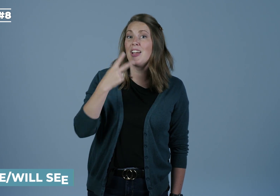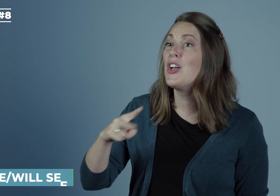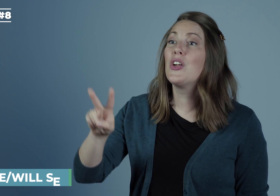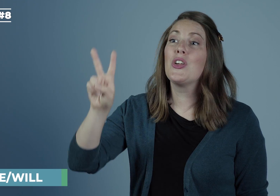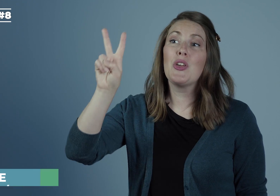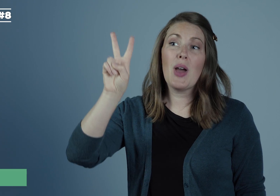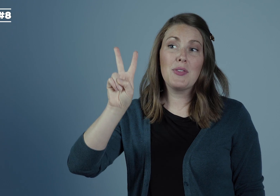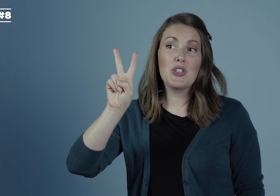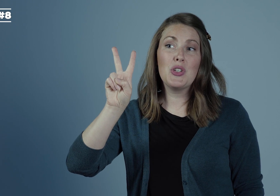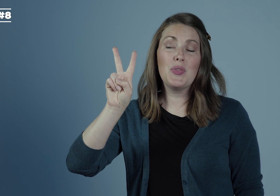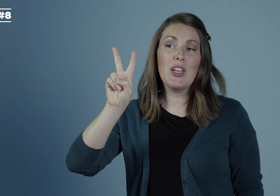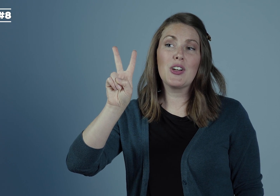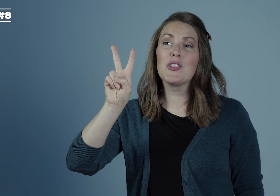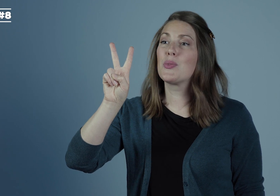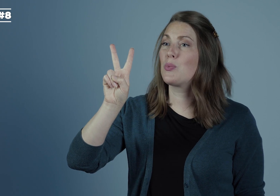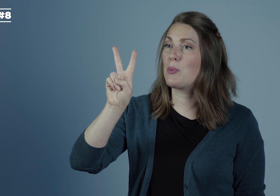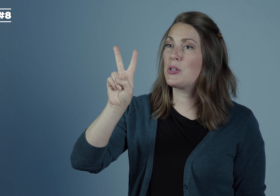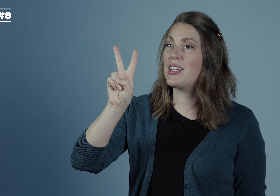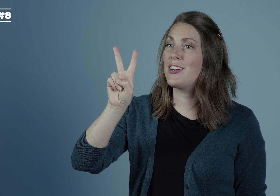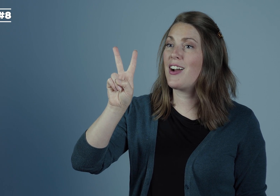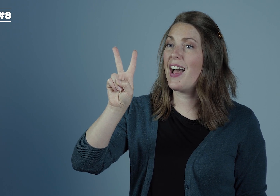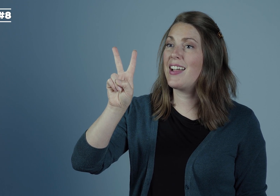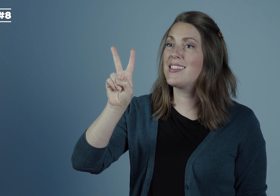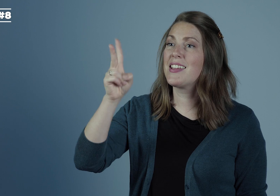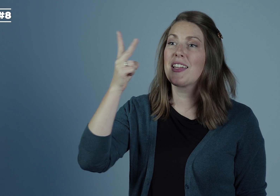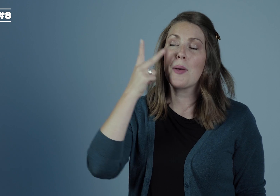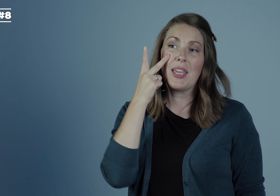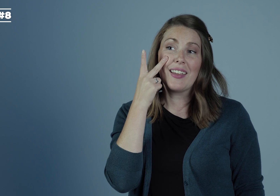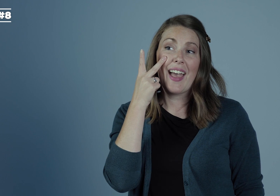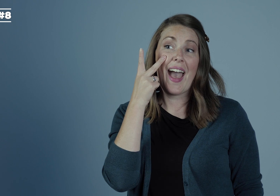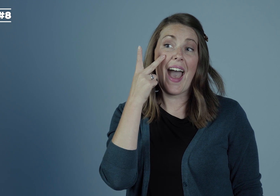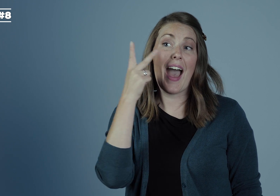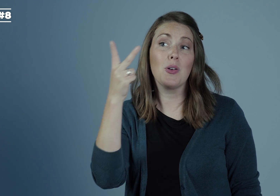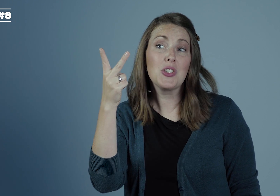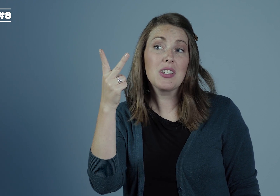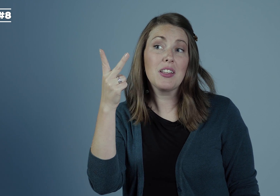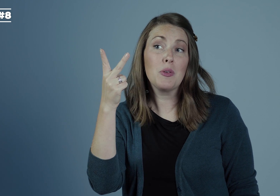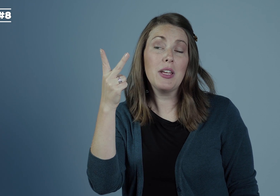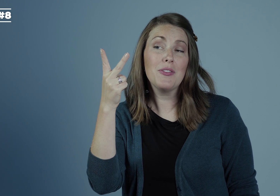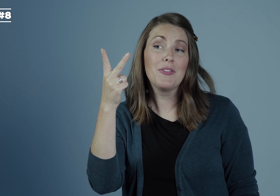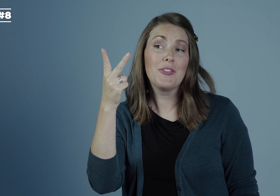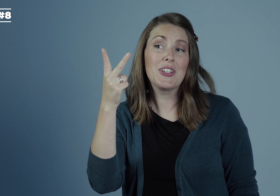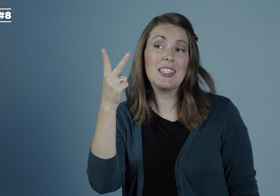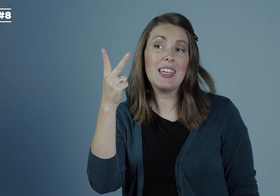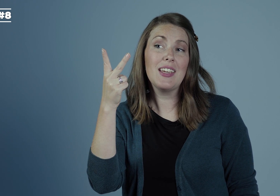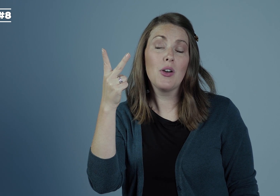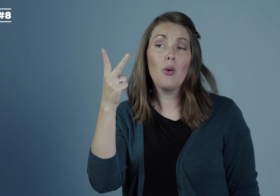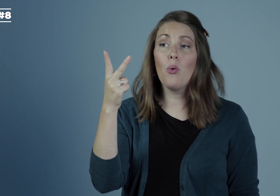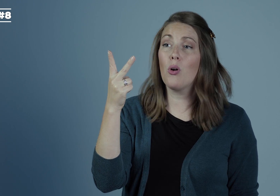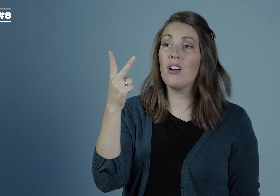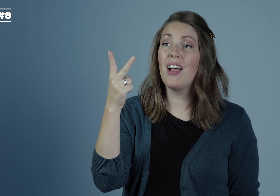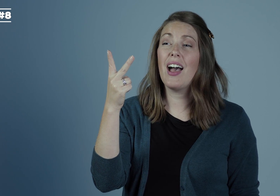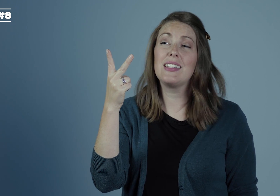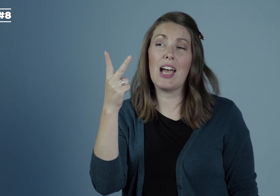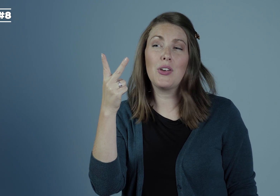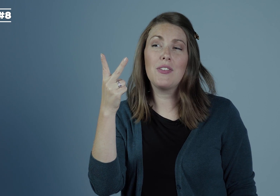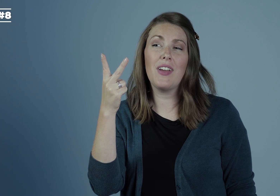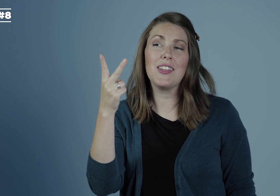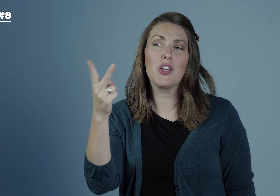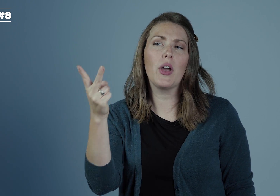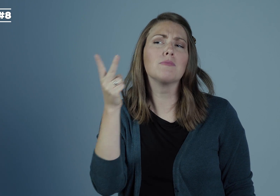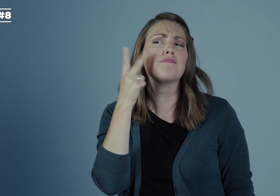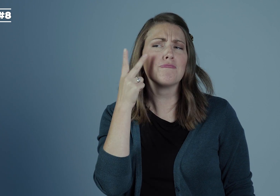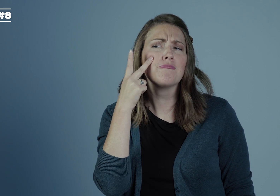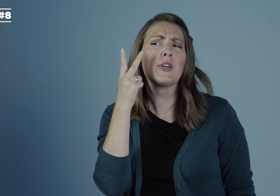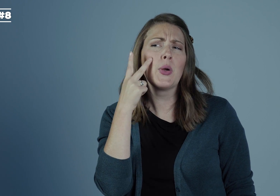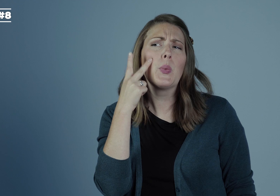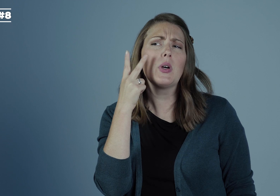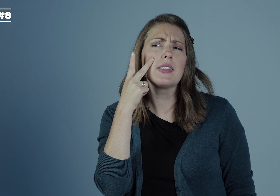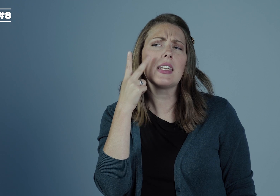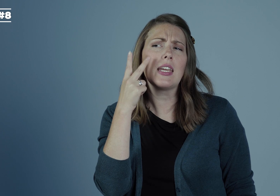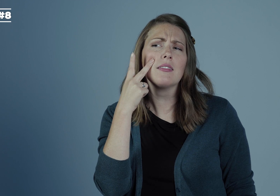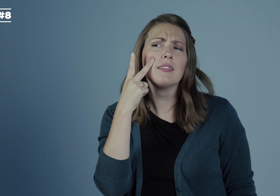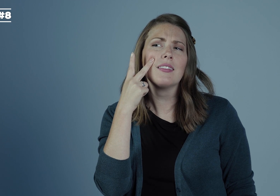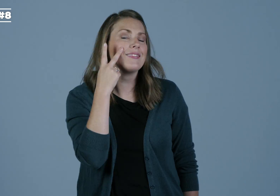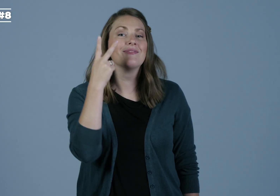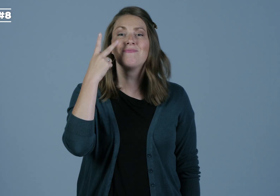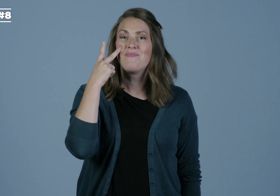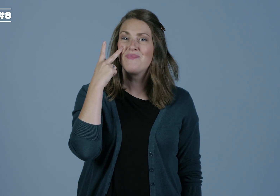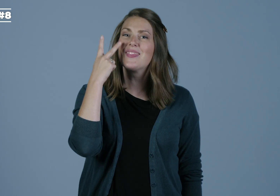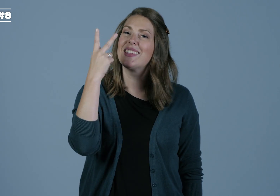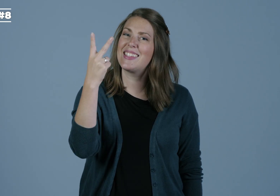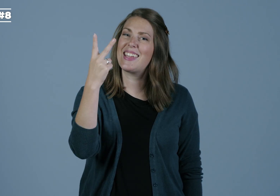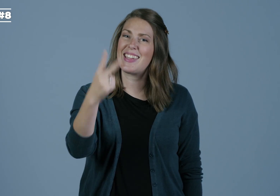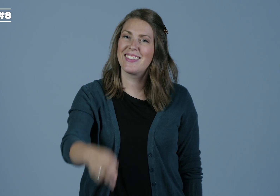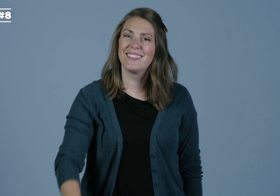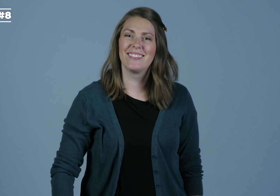you have your two fingers representing your eyes coming out just a little bit for see or a doubting face going we'll see, 'see.'